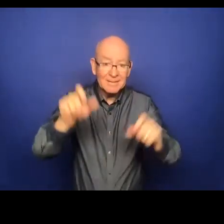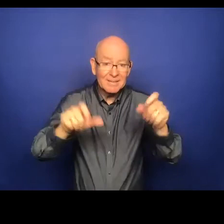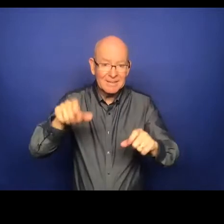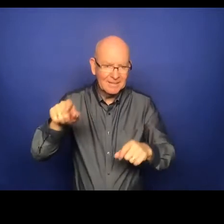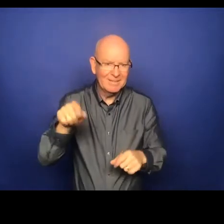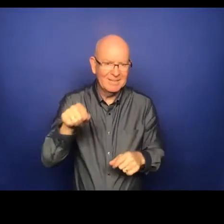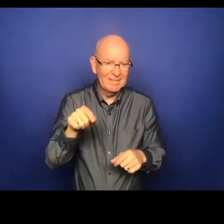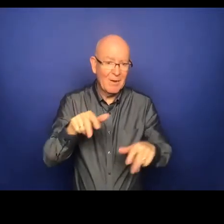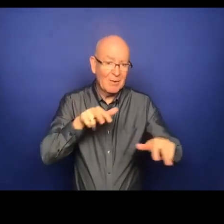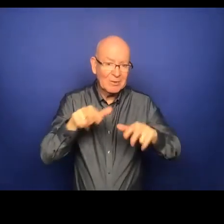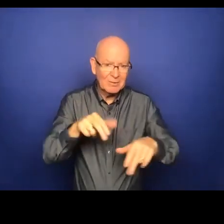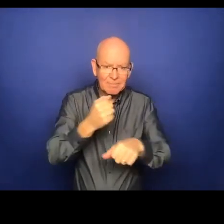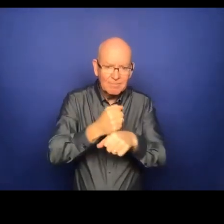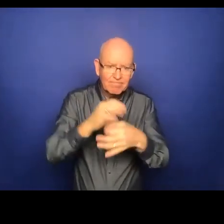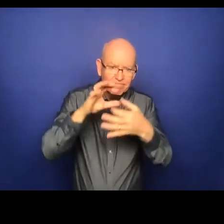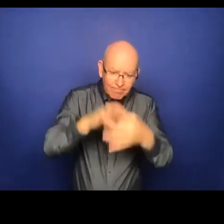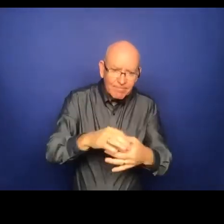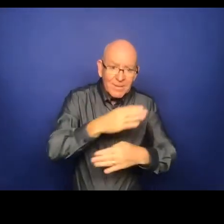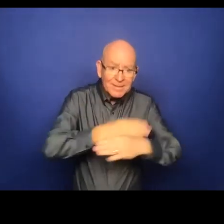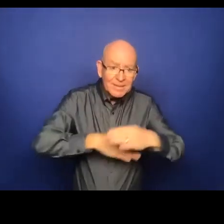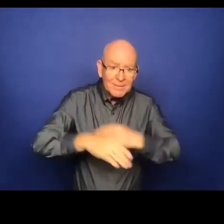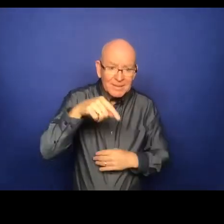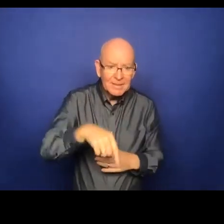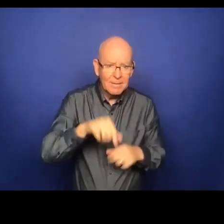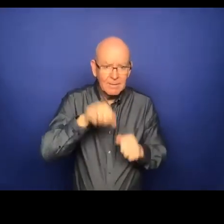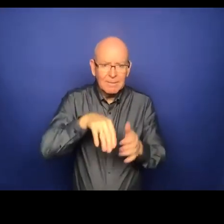among all of these interlocutors and how